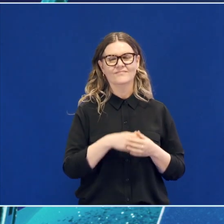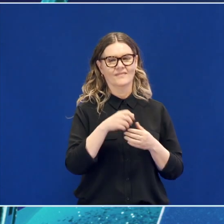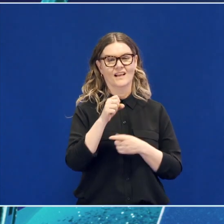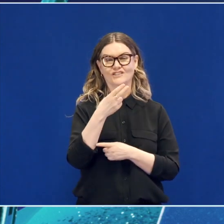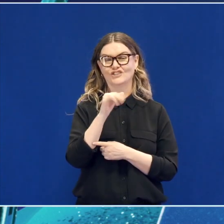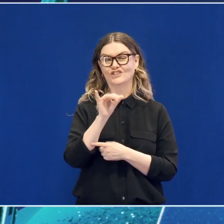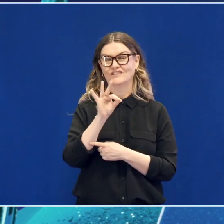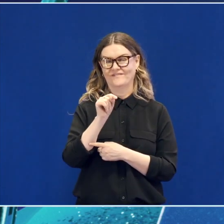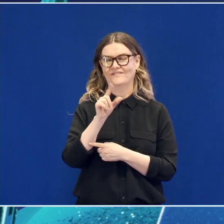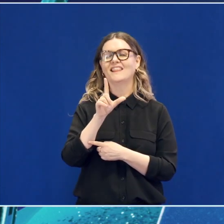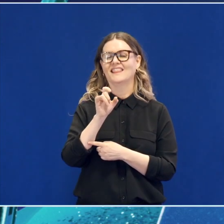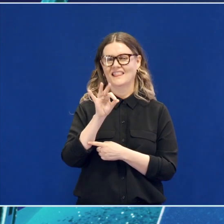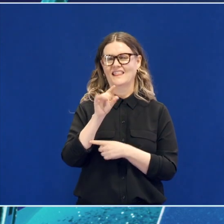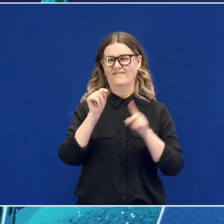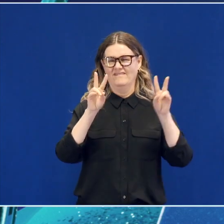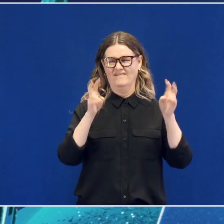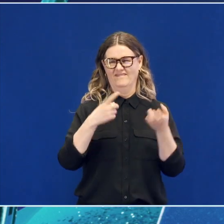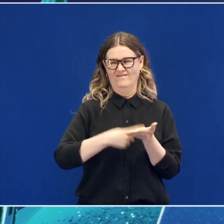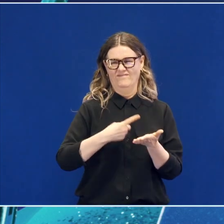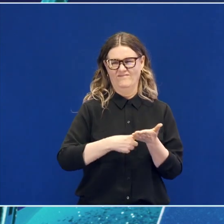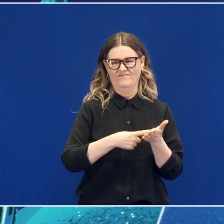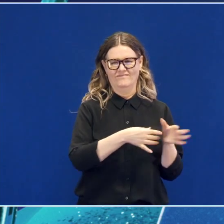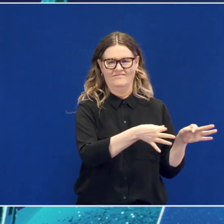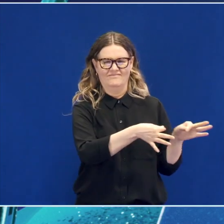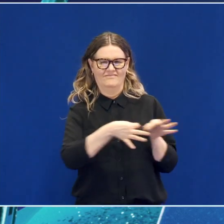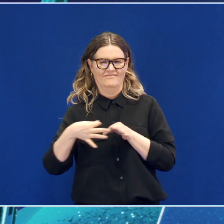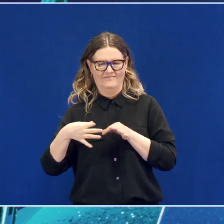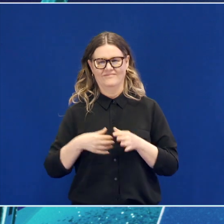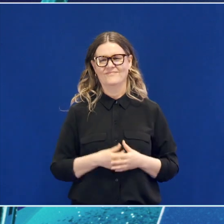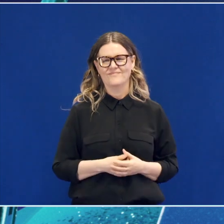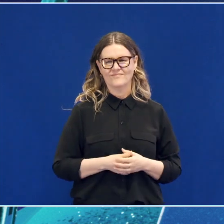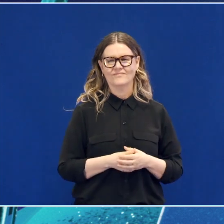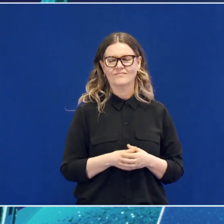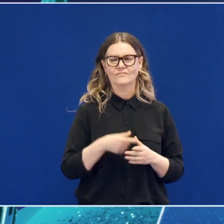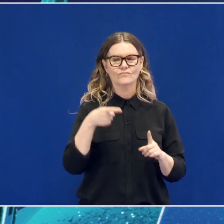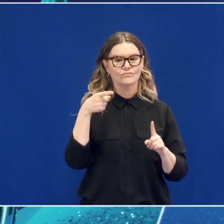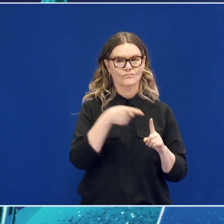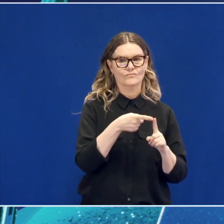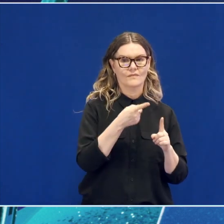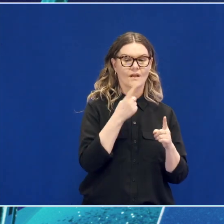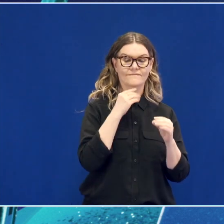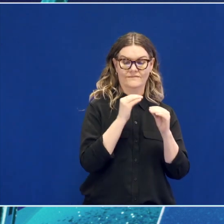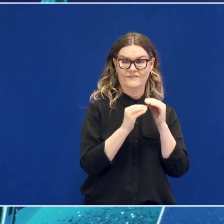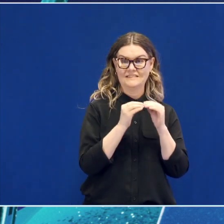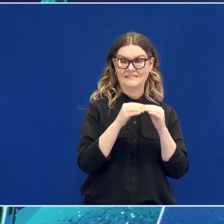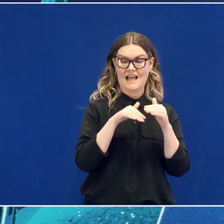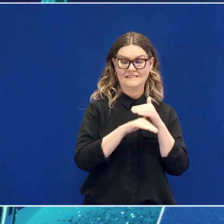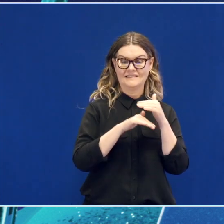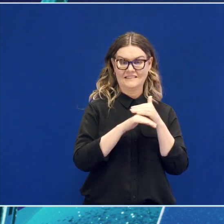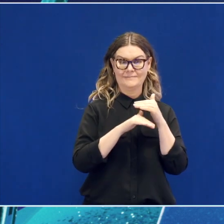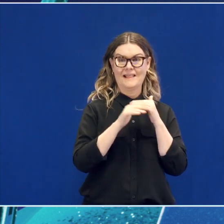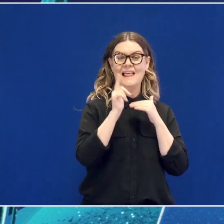in the right place is "Fixing Accessibility After the Fact Is Already Too Late". My name is Aaron Gustafson, and I'm joined